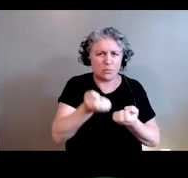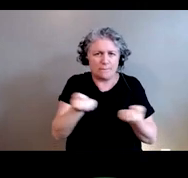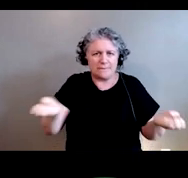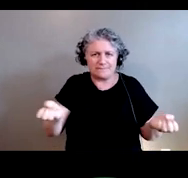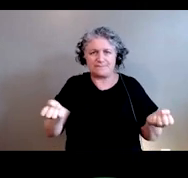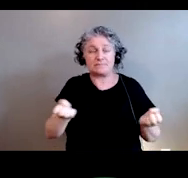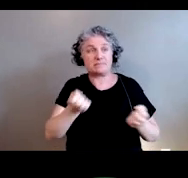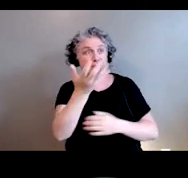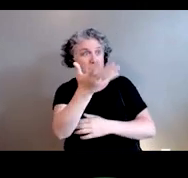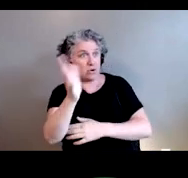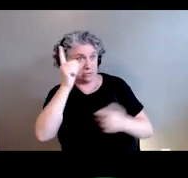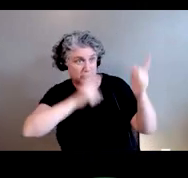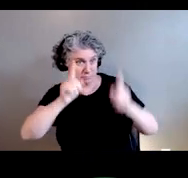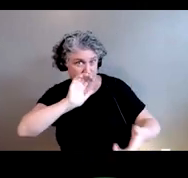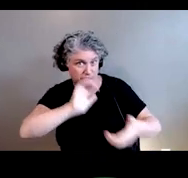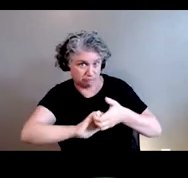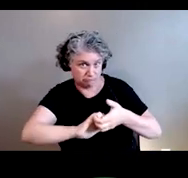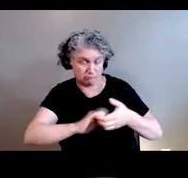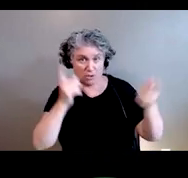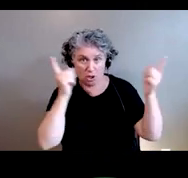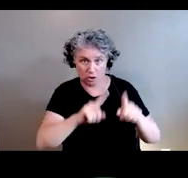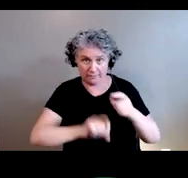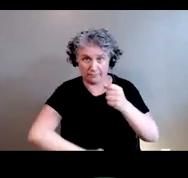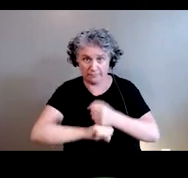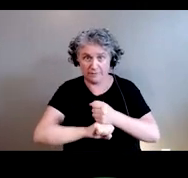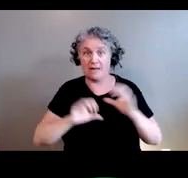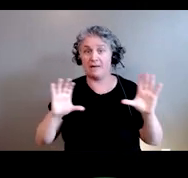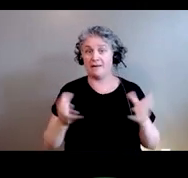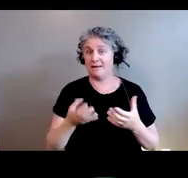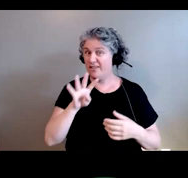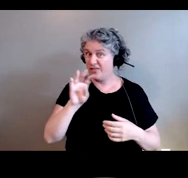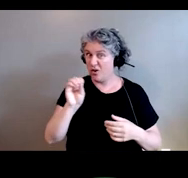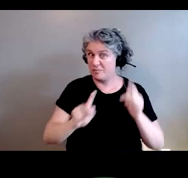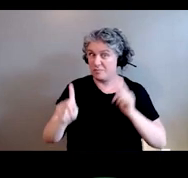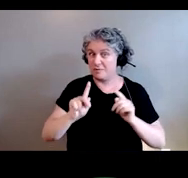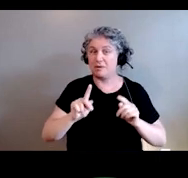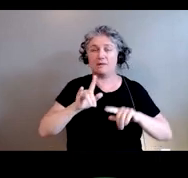40 people that had a wide range of usable skill sets that were united in their passion for the outdoors.